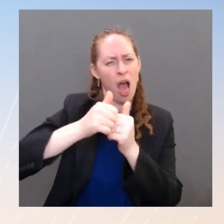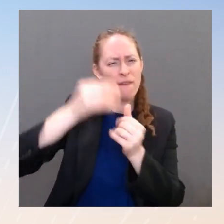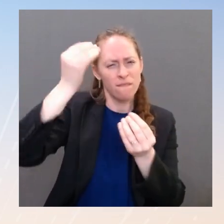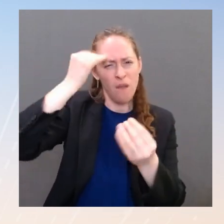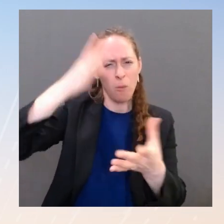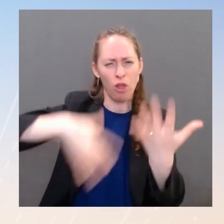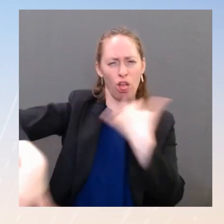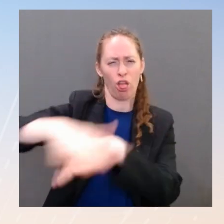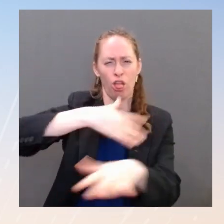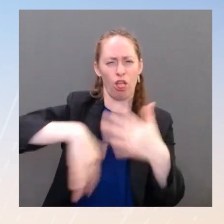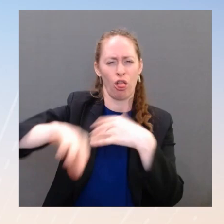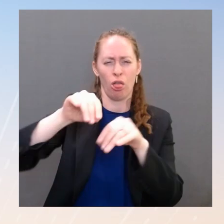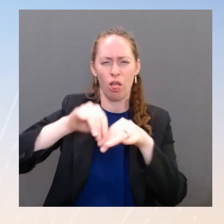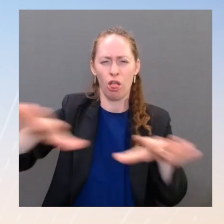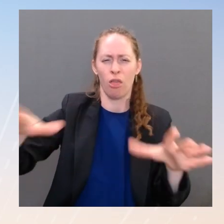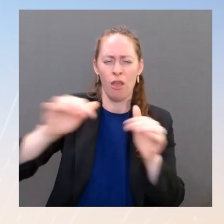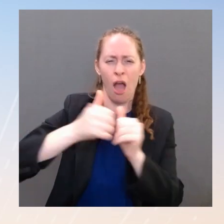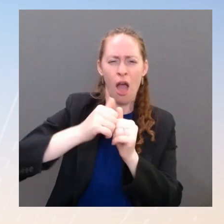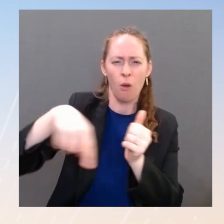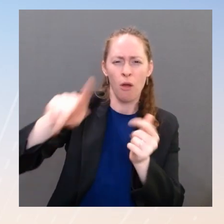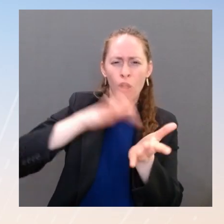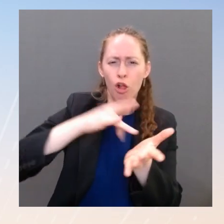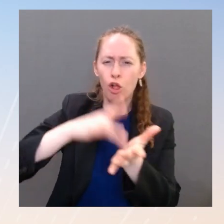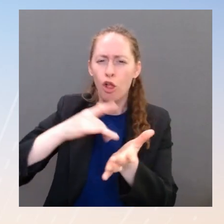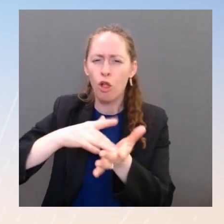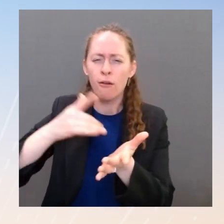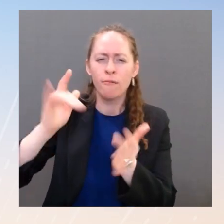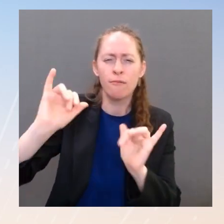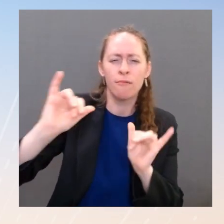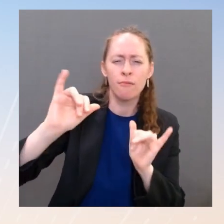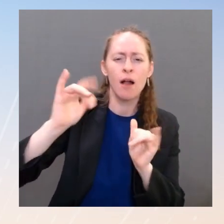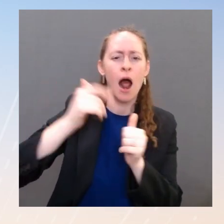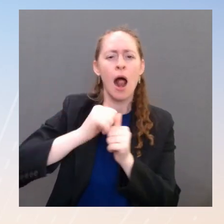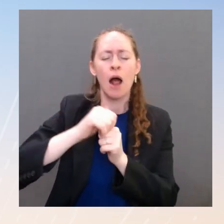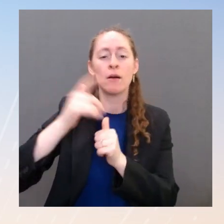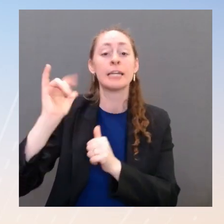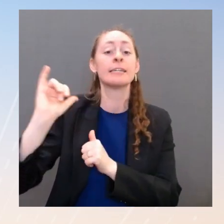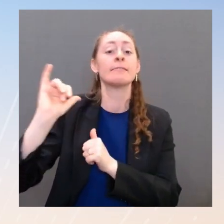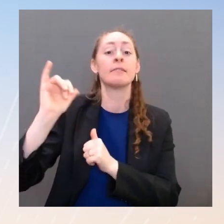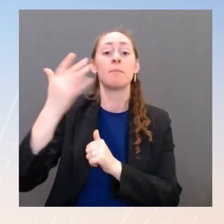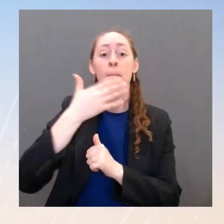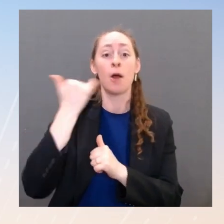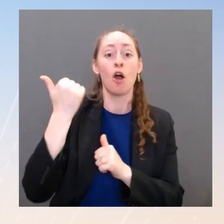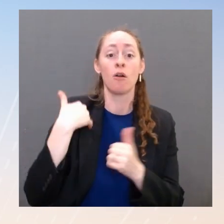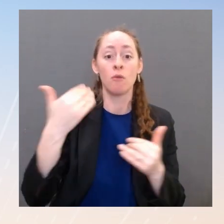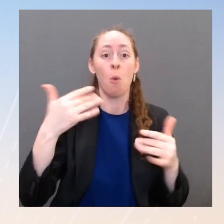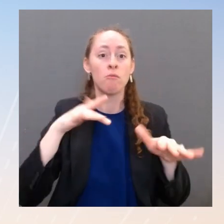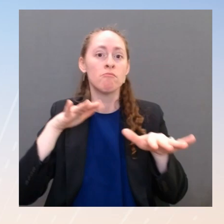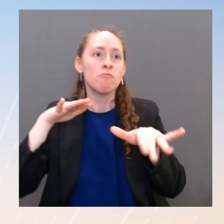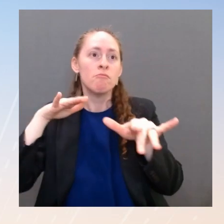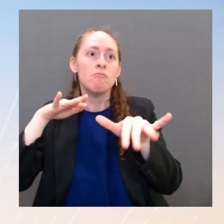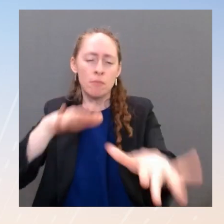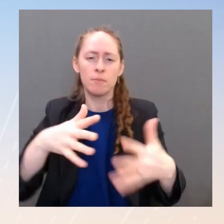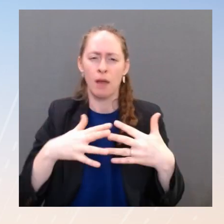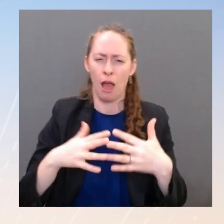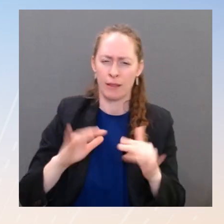So, for anyone who's out there who may be concerned about the increase in migrants to the border: This is the kind of apparatus that's working to address disinformation --